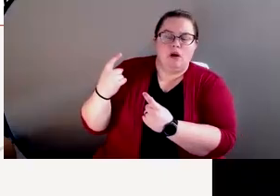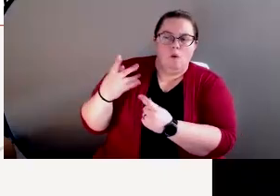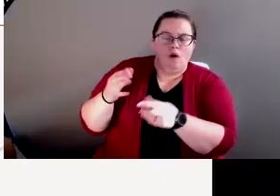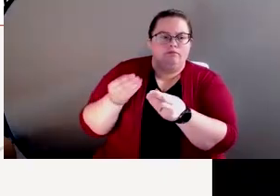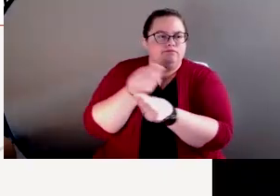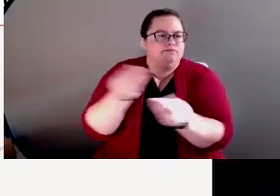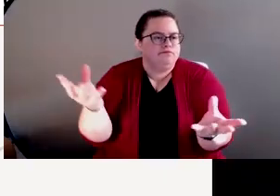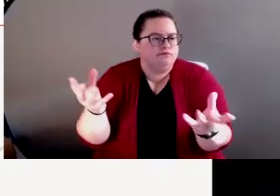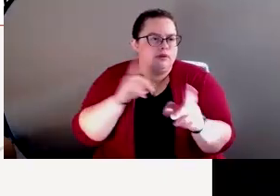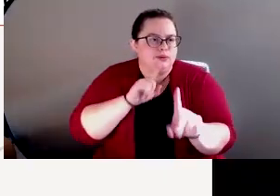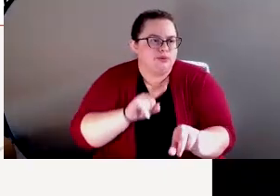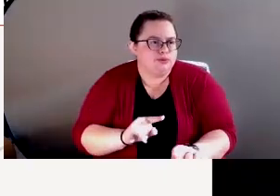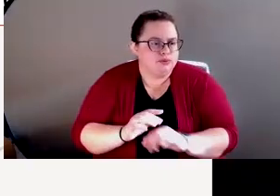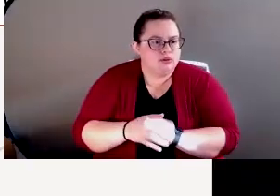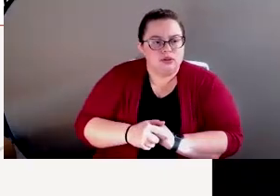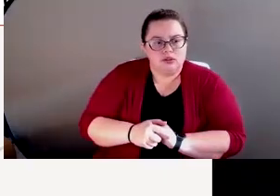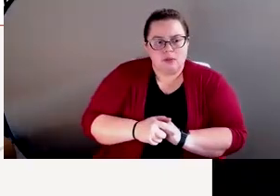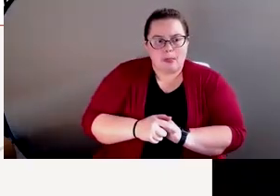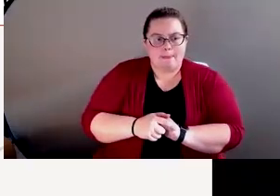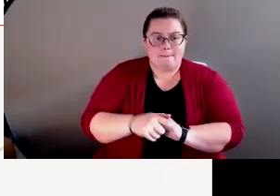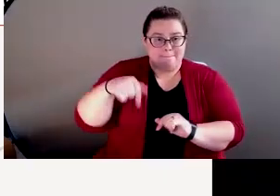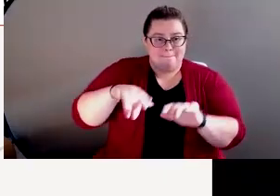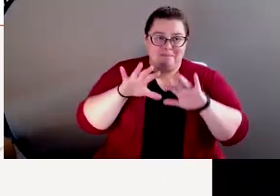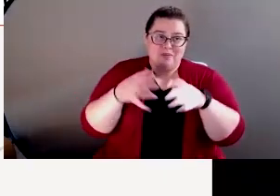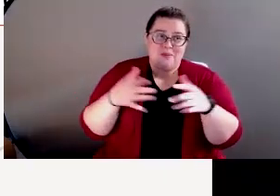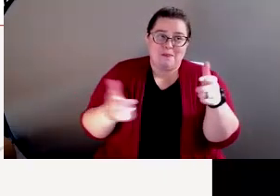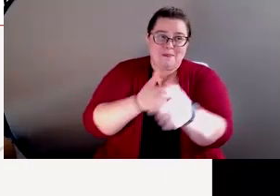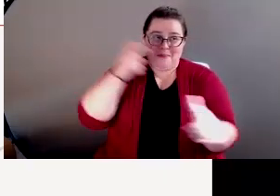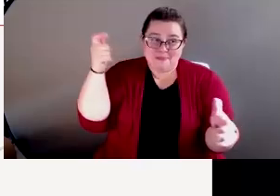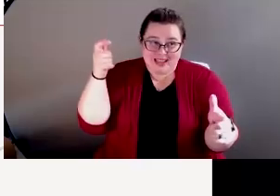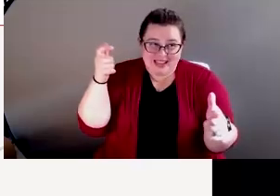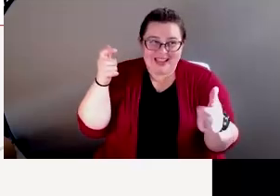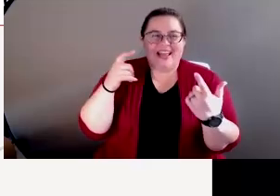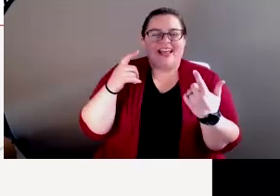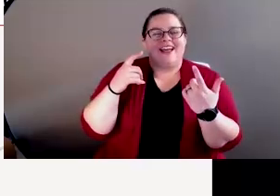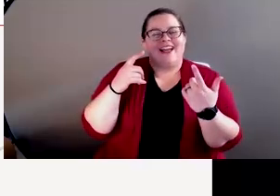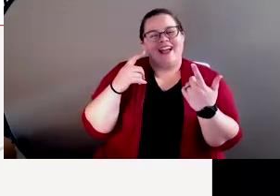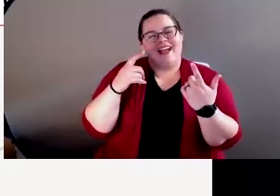This is a very large group. And so much of, this,